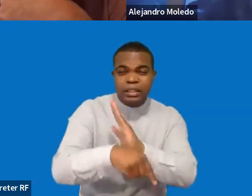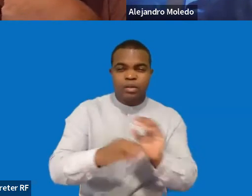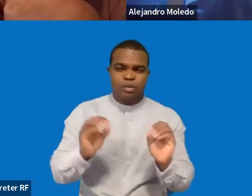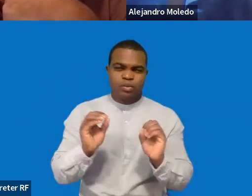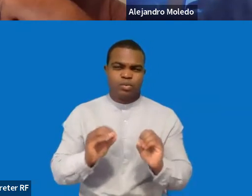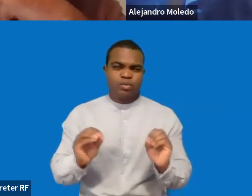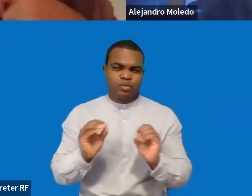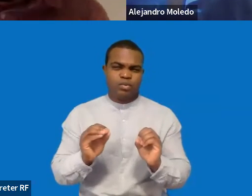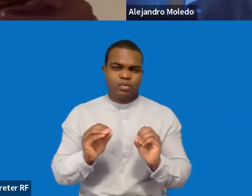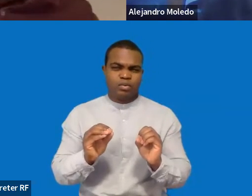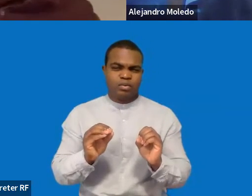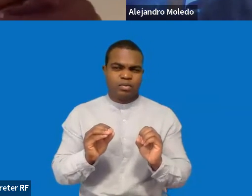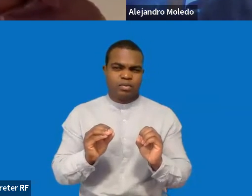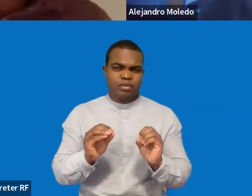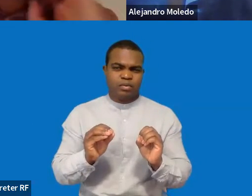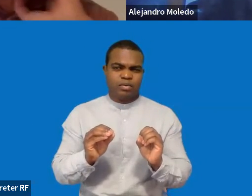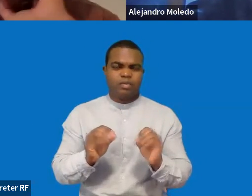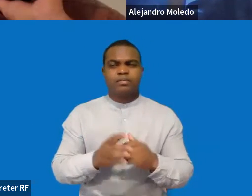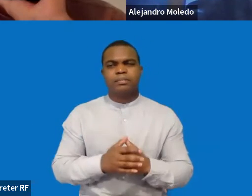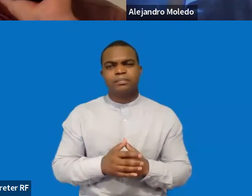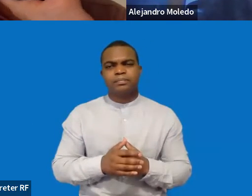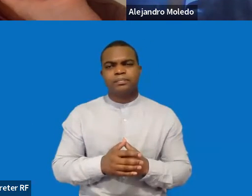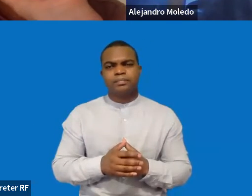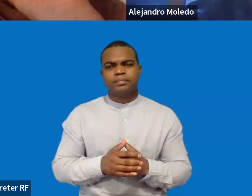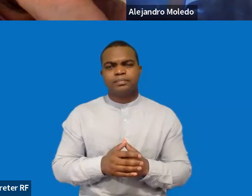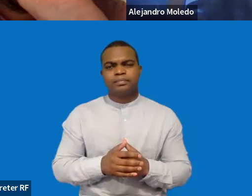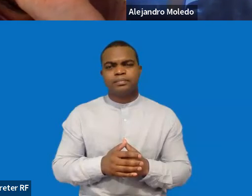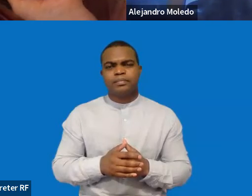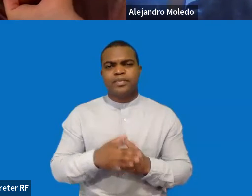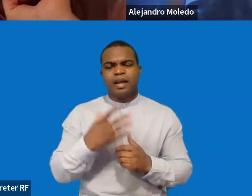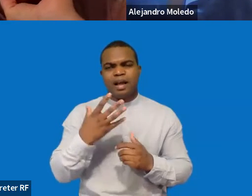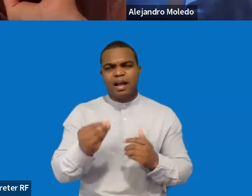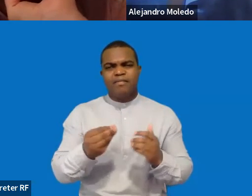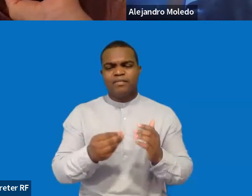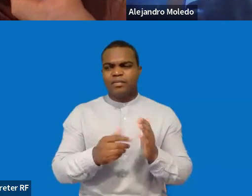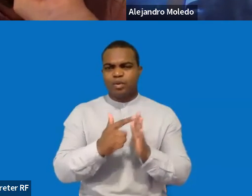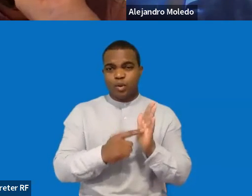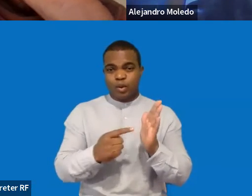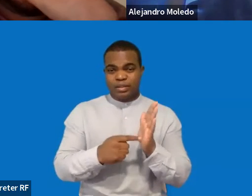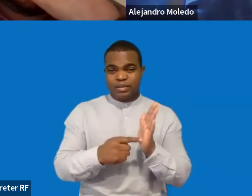They will be developed after the legislation is adopted.